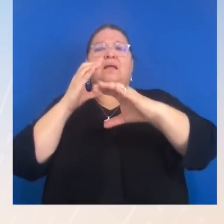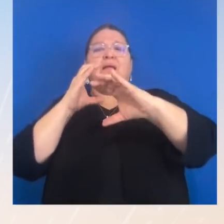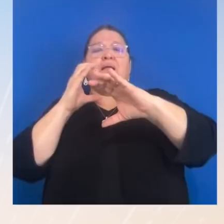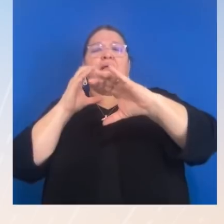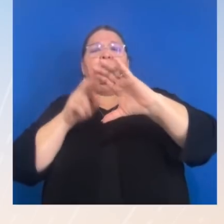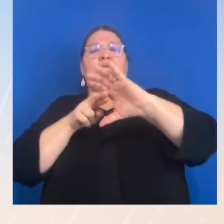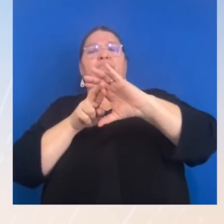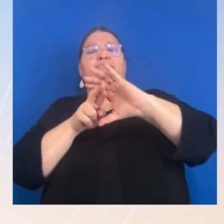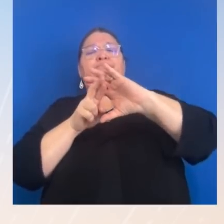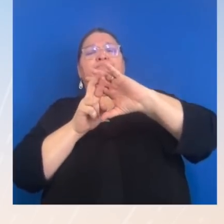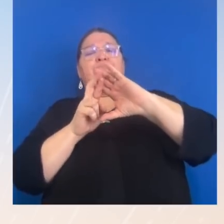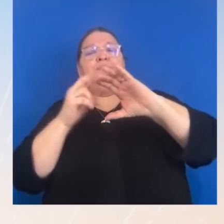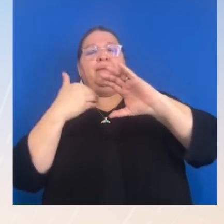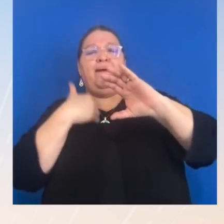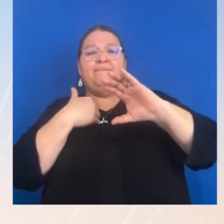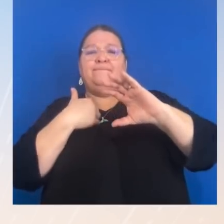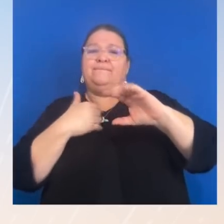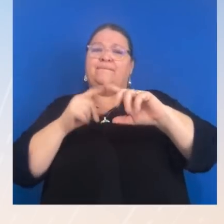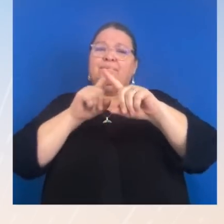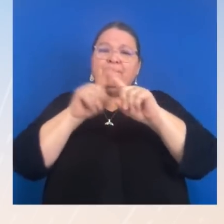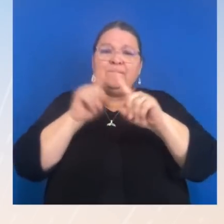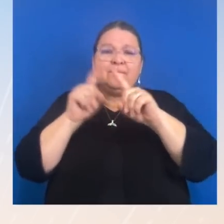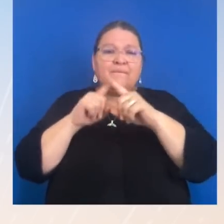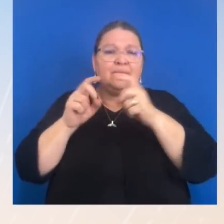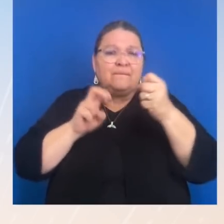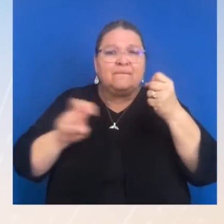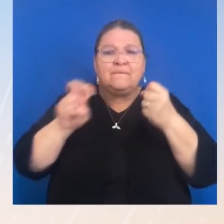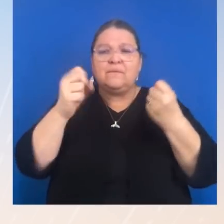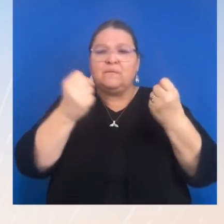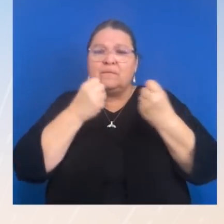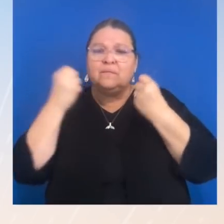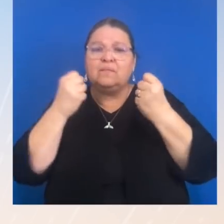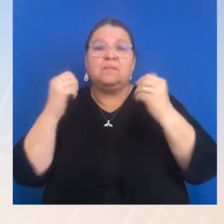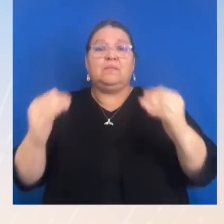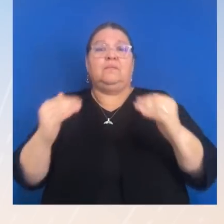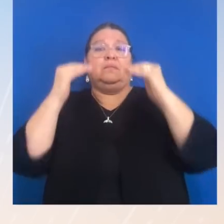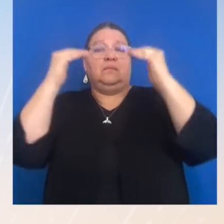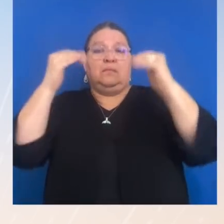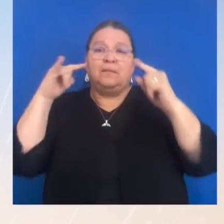what kind of assistance can we provide that will be the most impactful if humanly poss- --